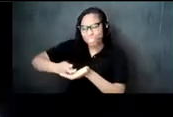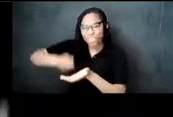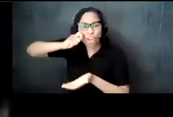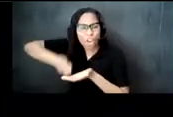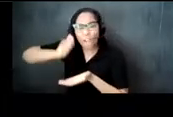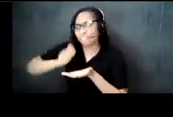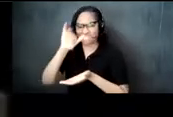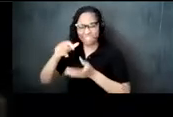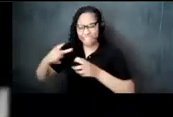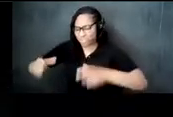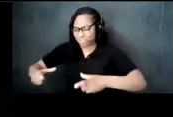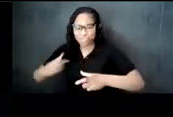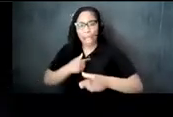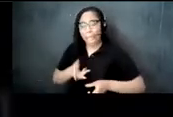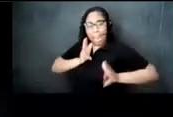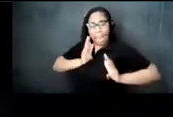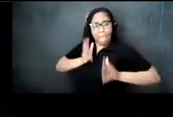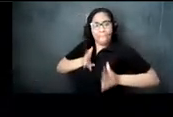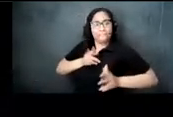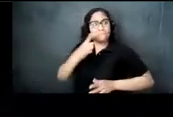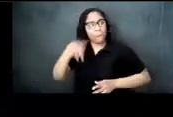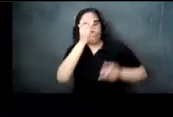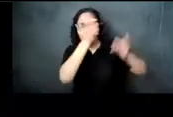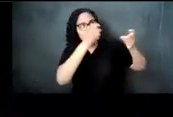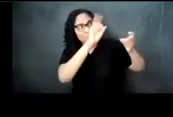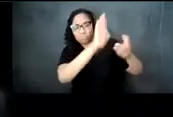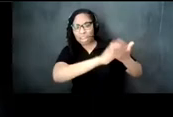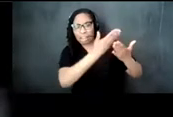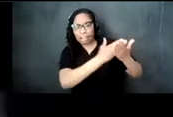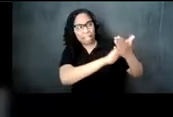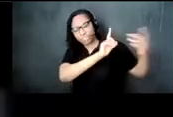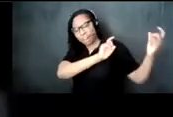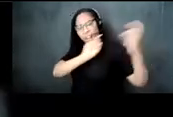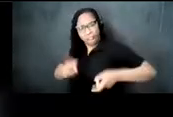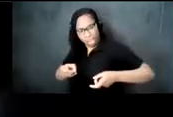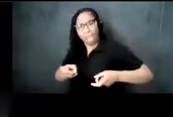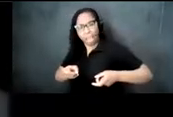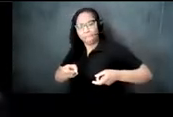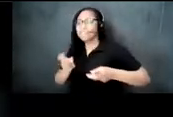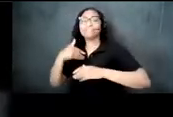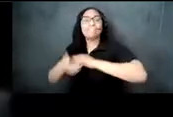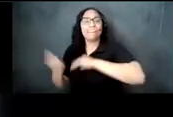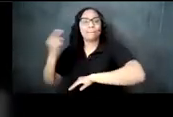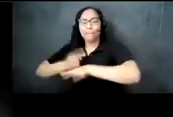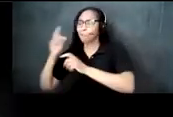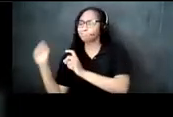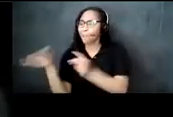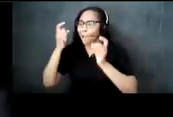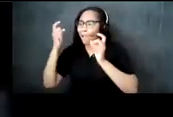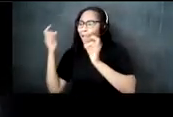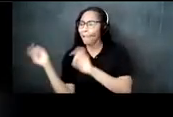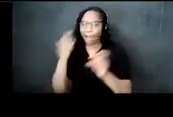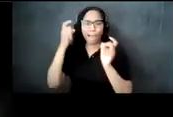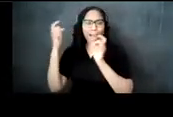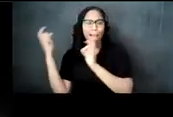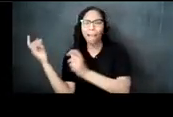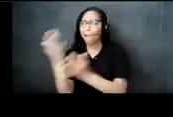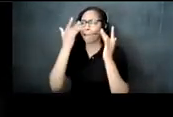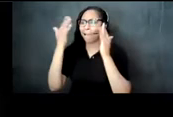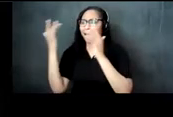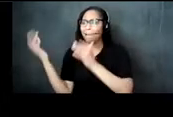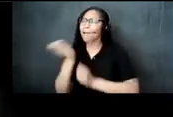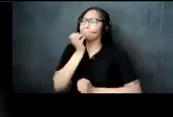scraps from their master's kitchen they rejoiced and danced and clapped sang songs and played